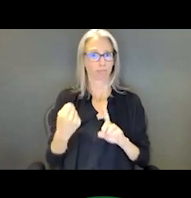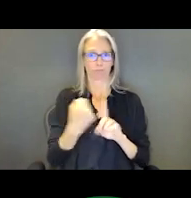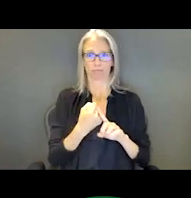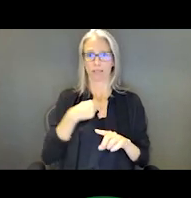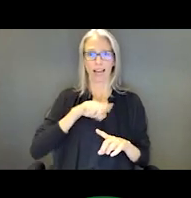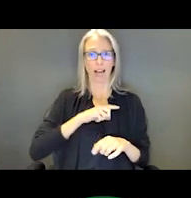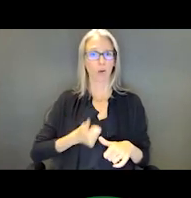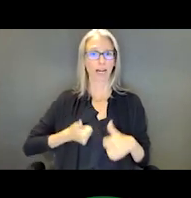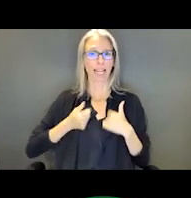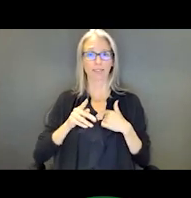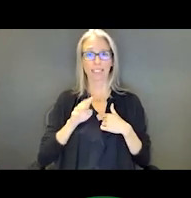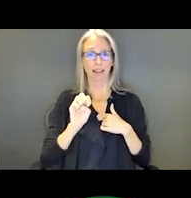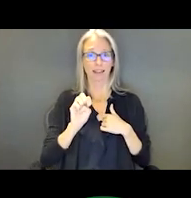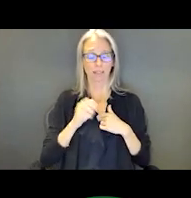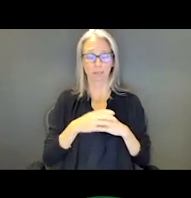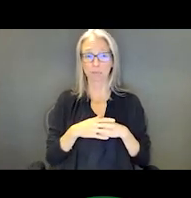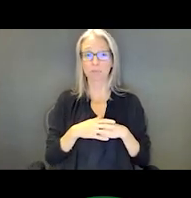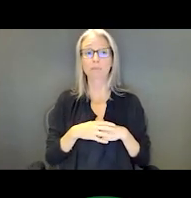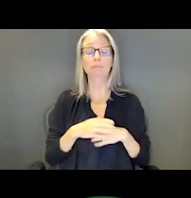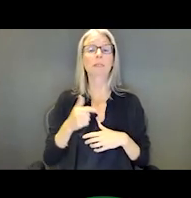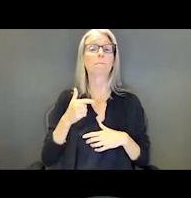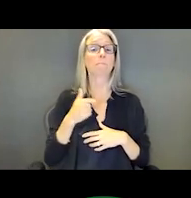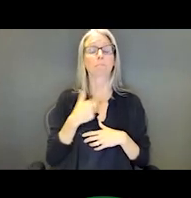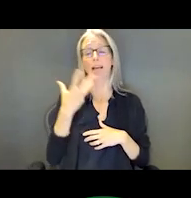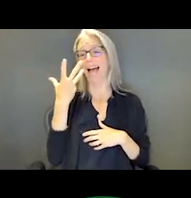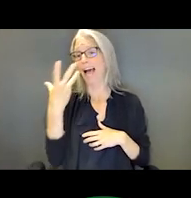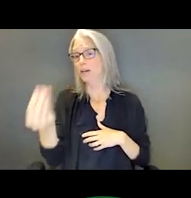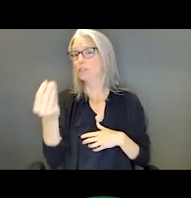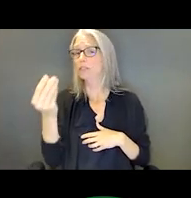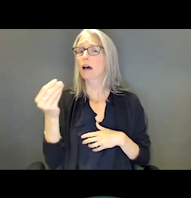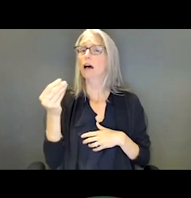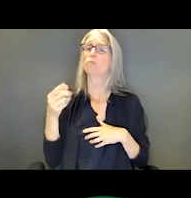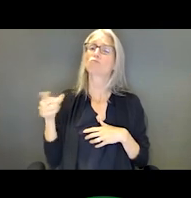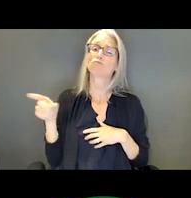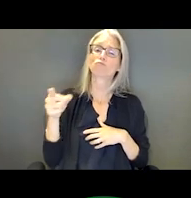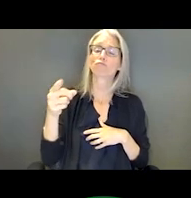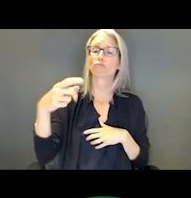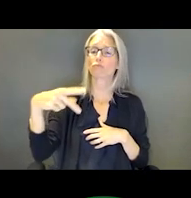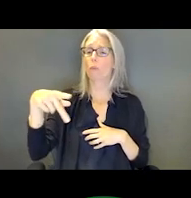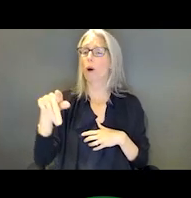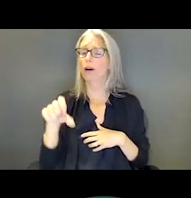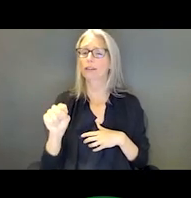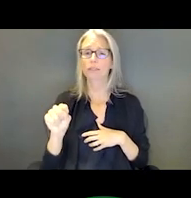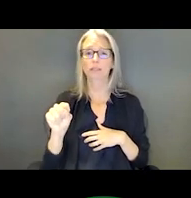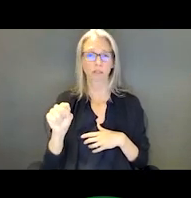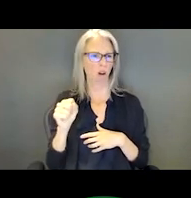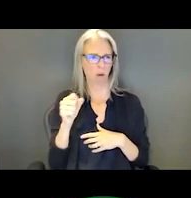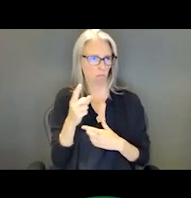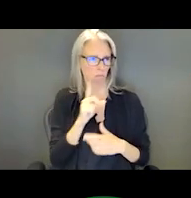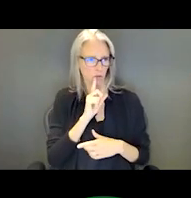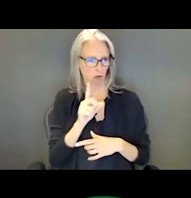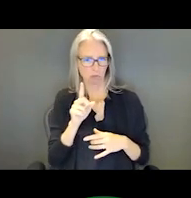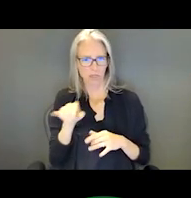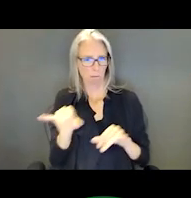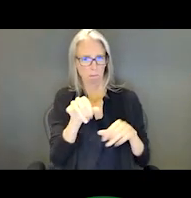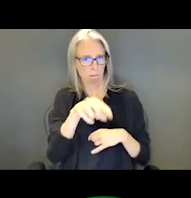The parks provide the stage. In the flora and the fauna in the interpretation is really